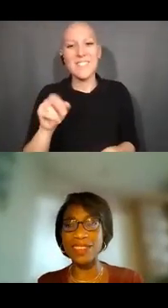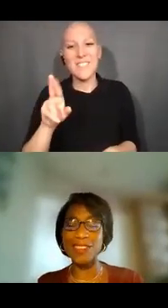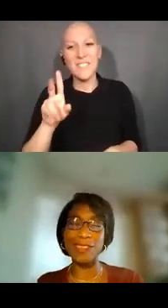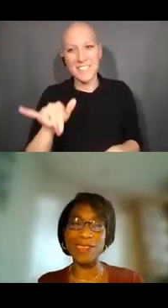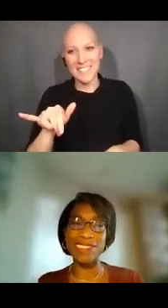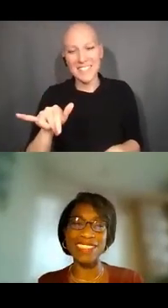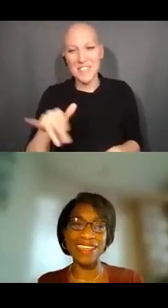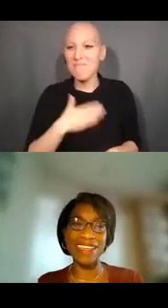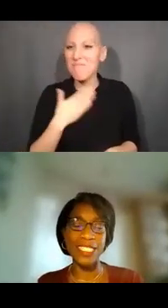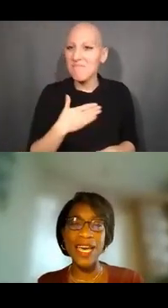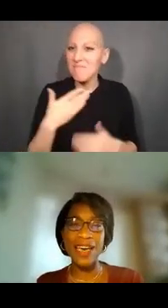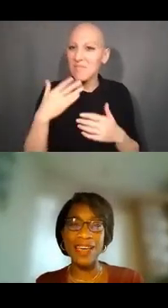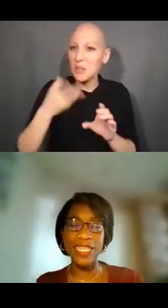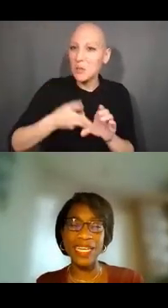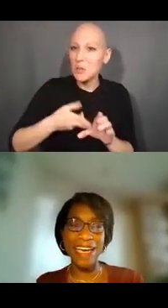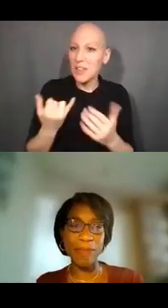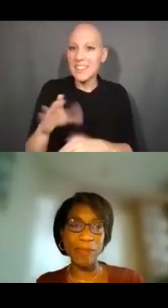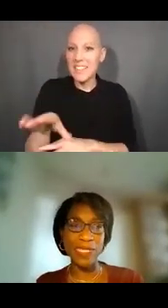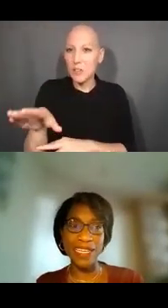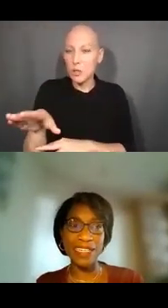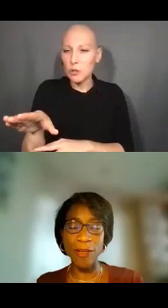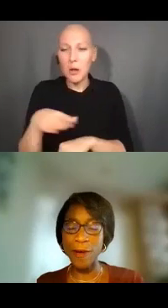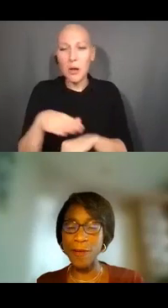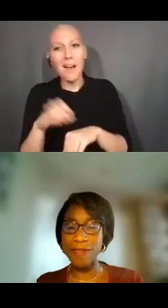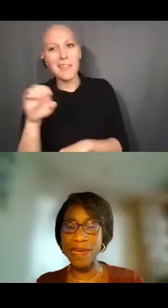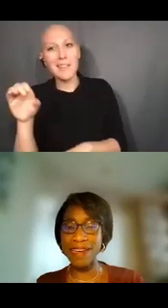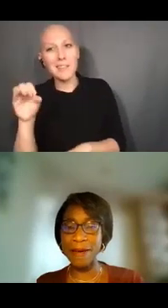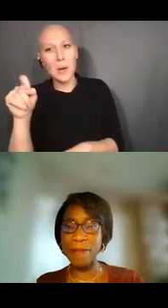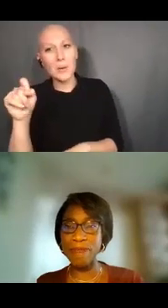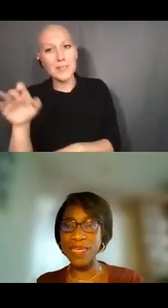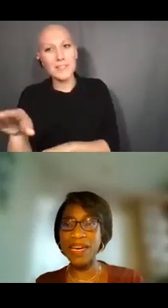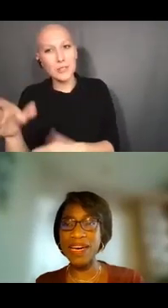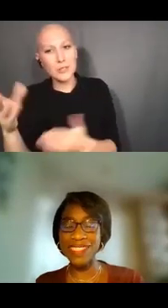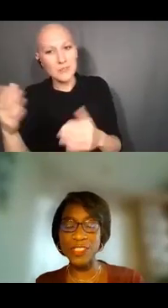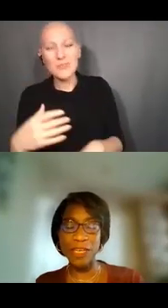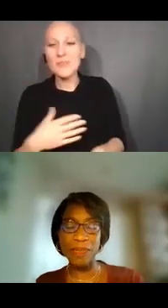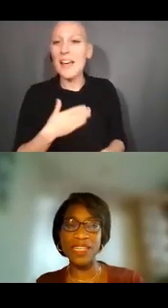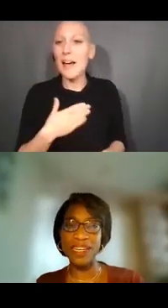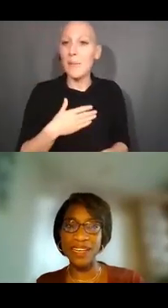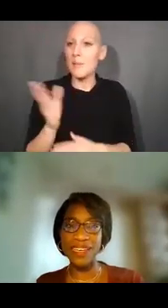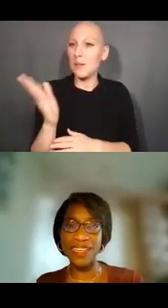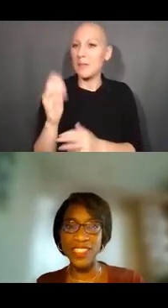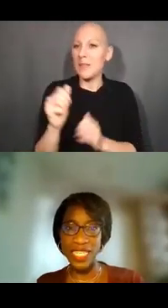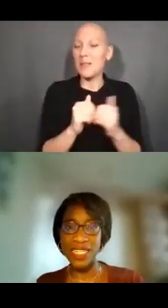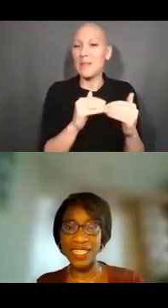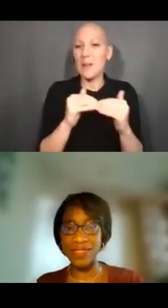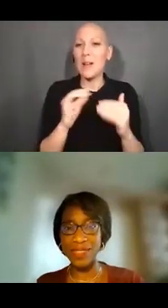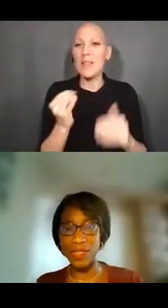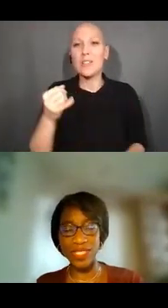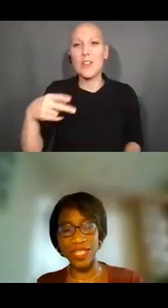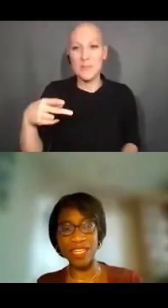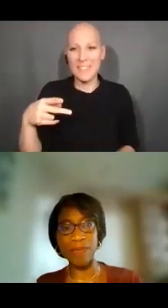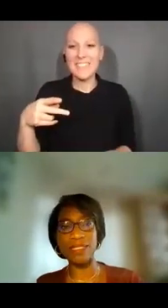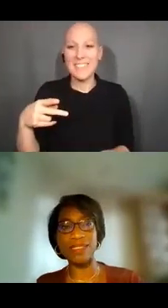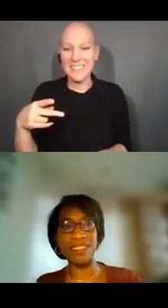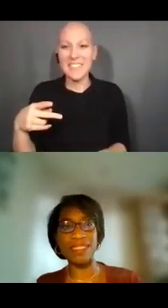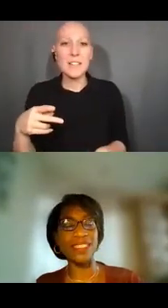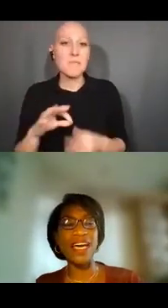And I'm very happy to present along with my colleague, JP, on NIH Data and Resource Sharing Policies.